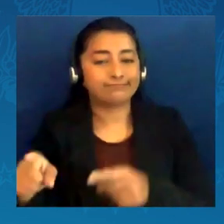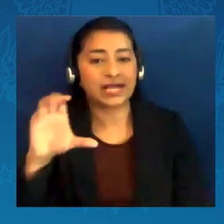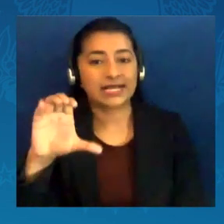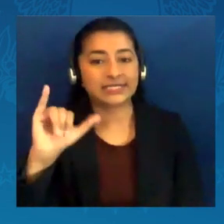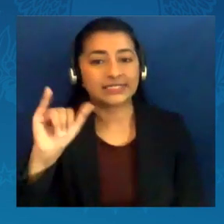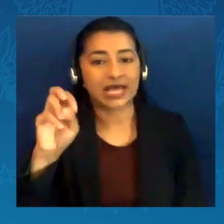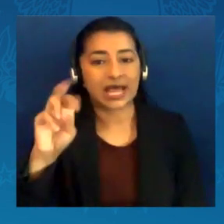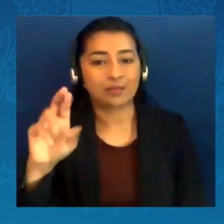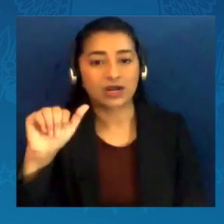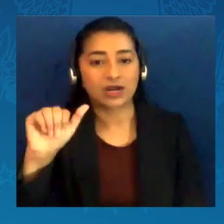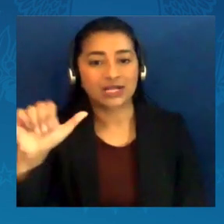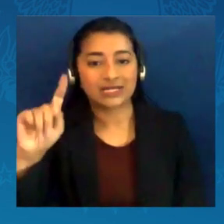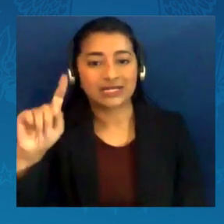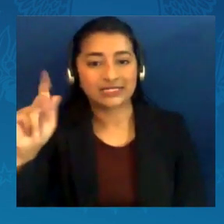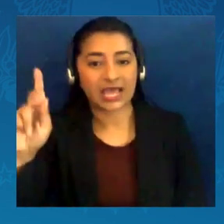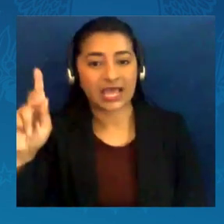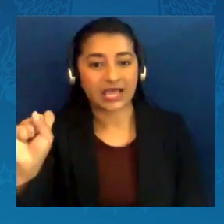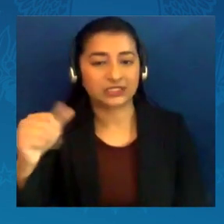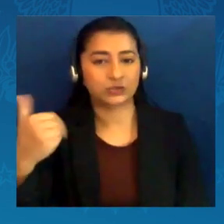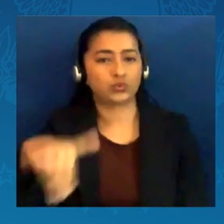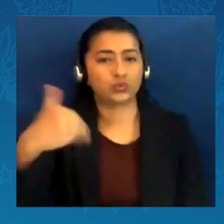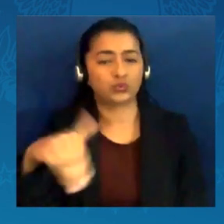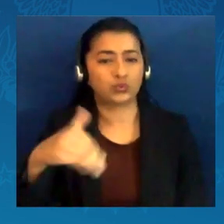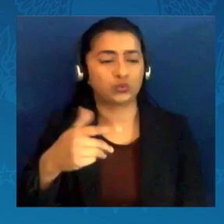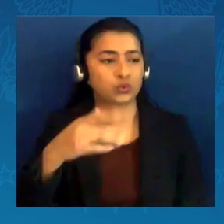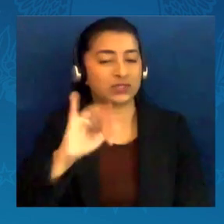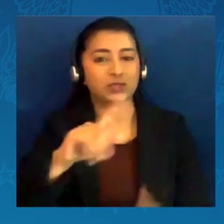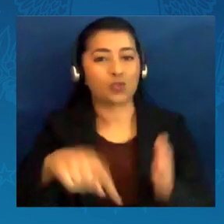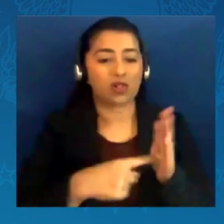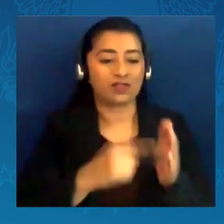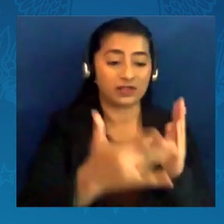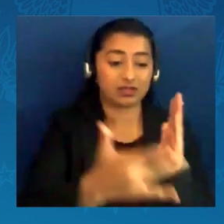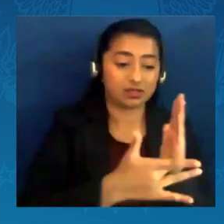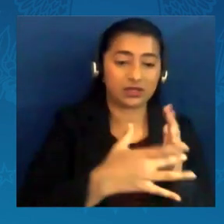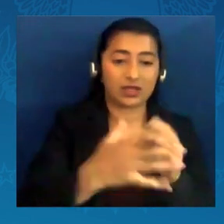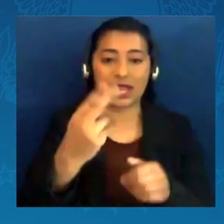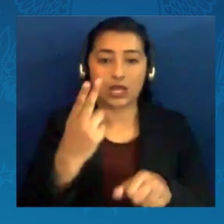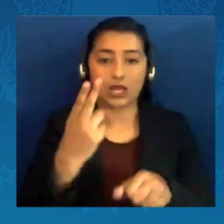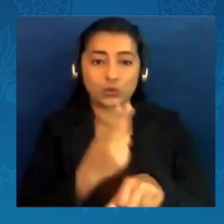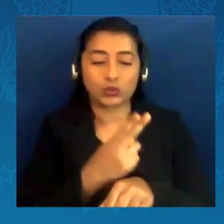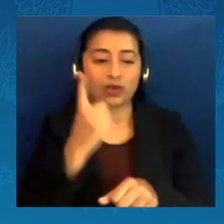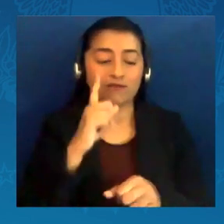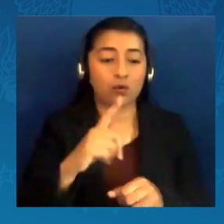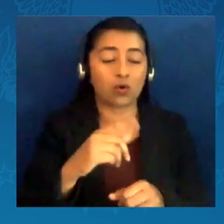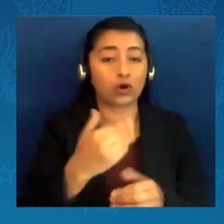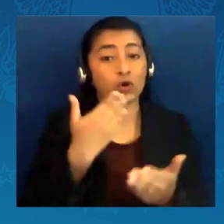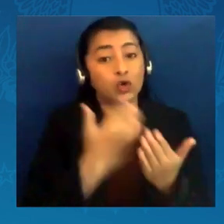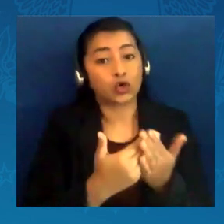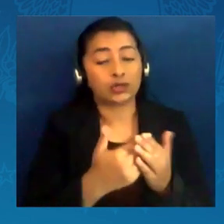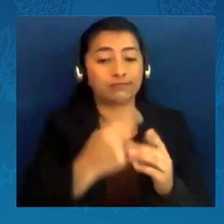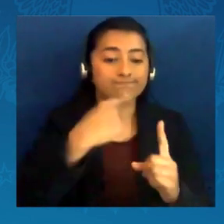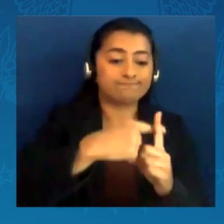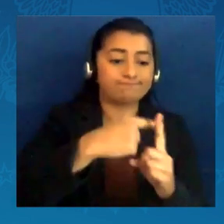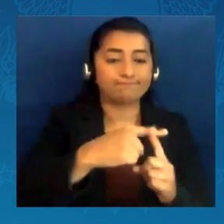and the use of technology not only for good, as we know it in our everyday lives, but can be weaponized.